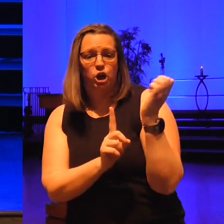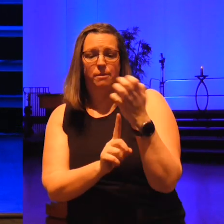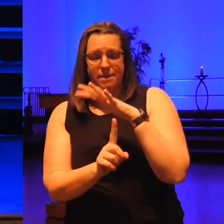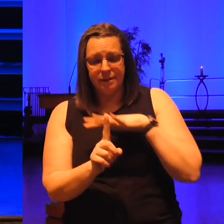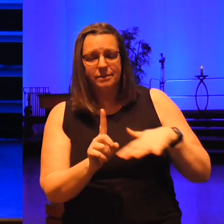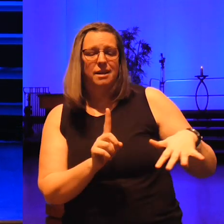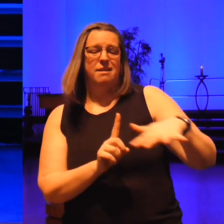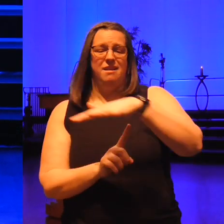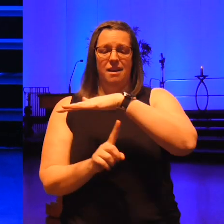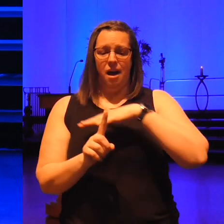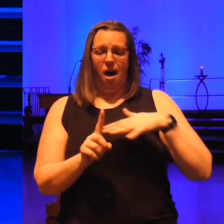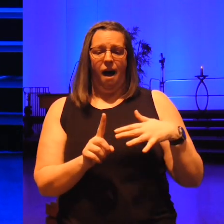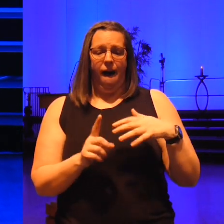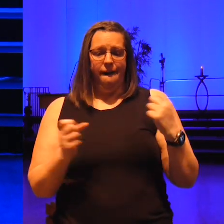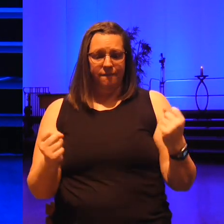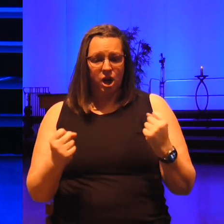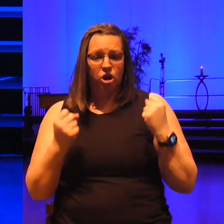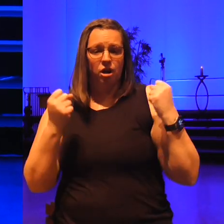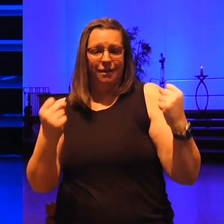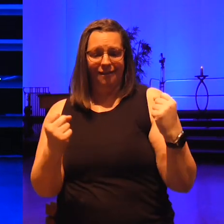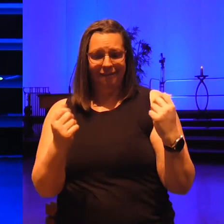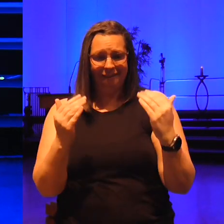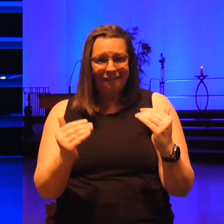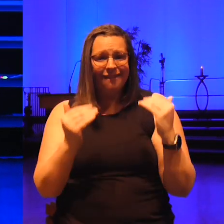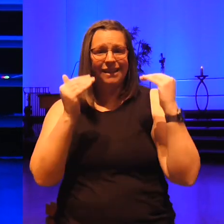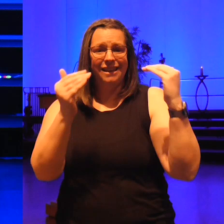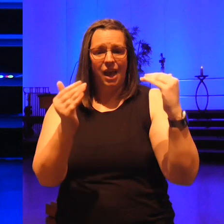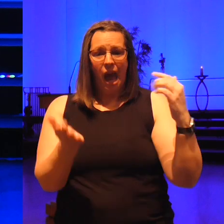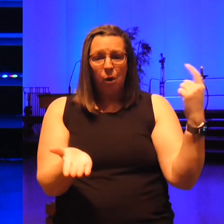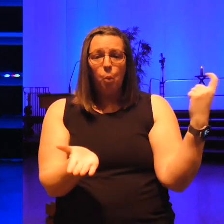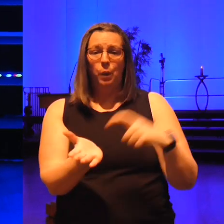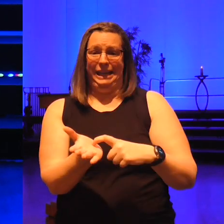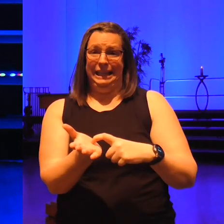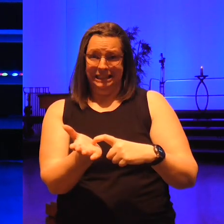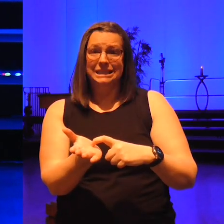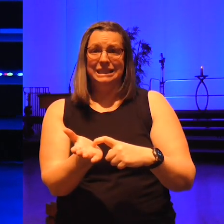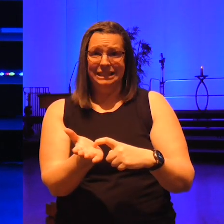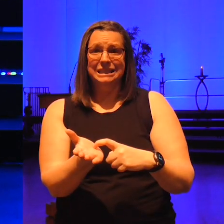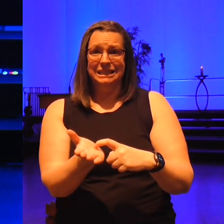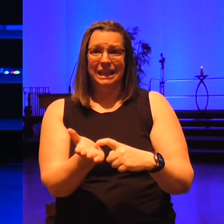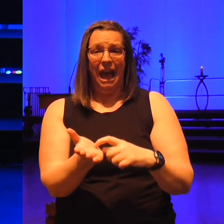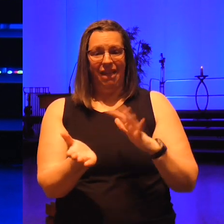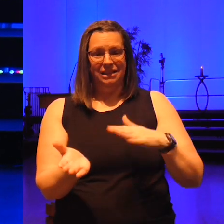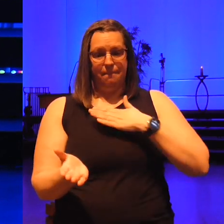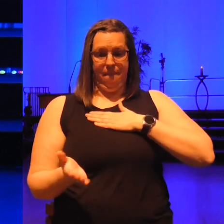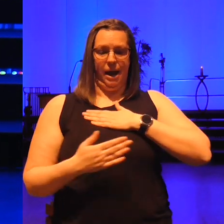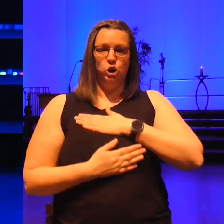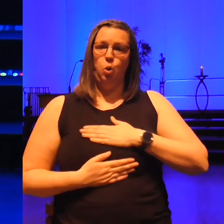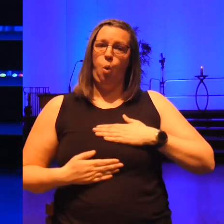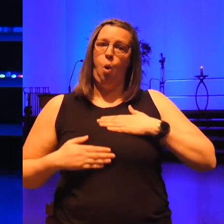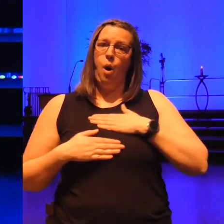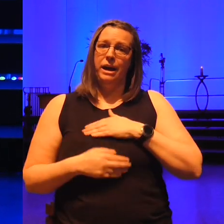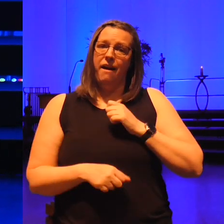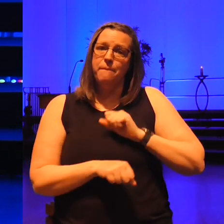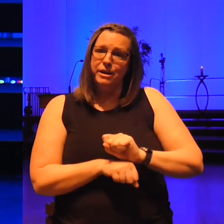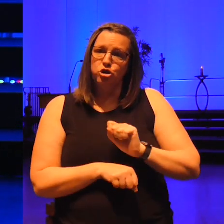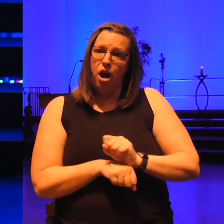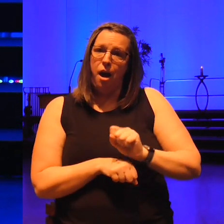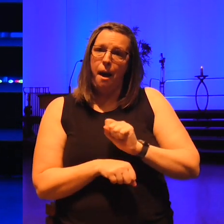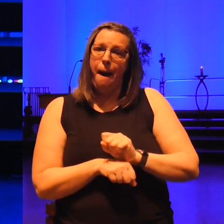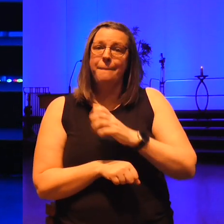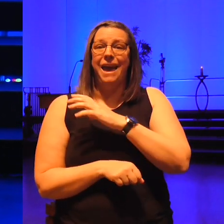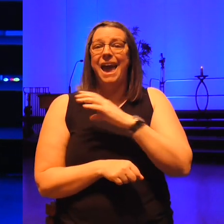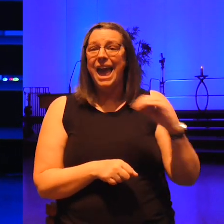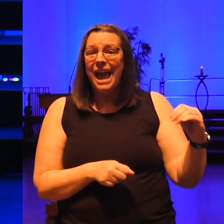upliftment that has become the key to my joy in the ministry and to becoming and accepting